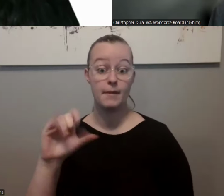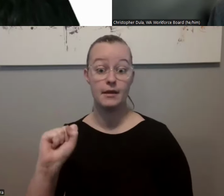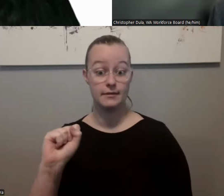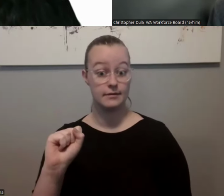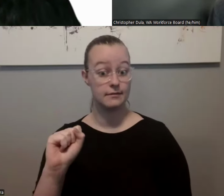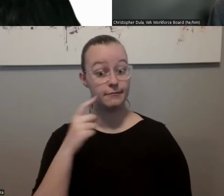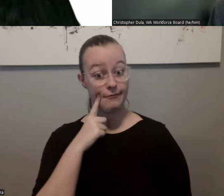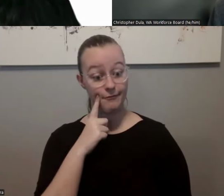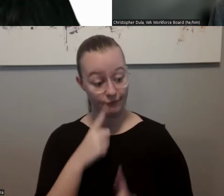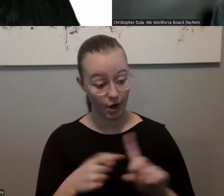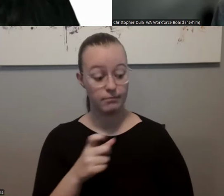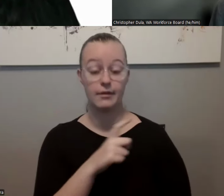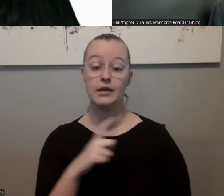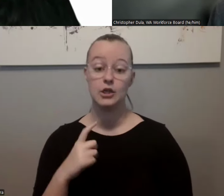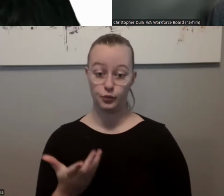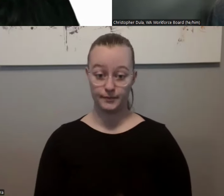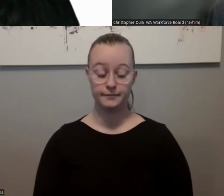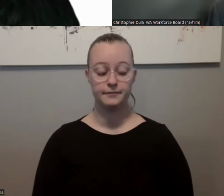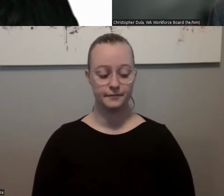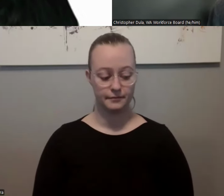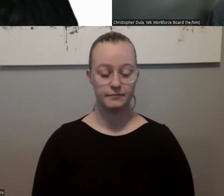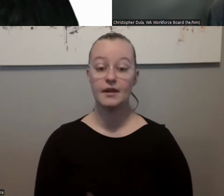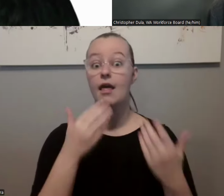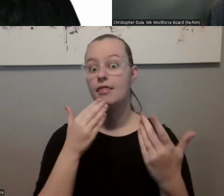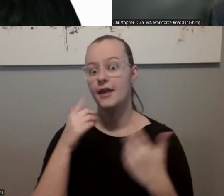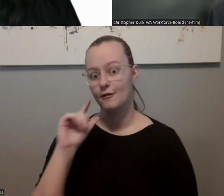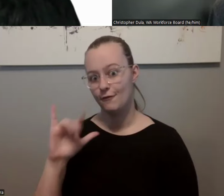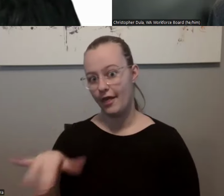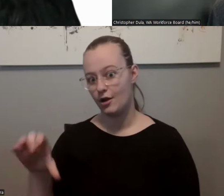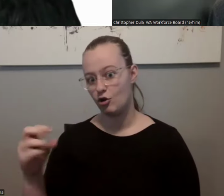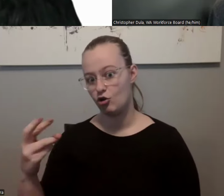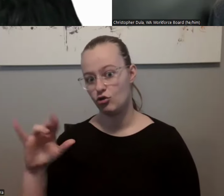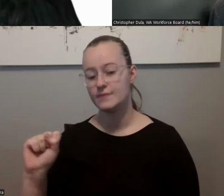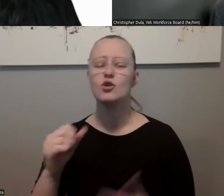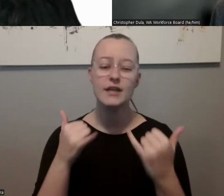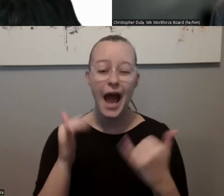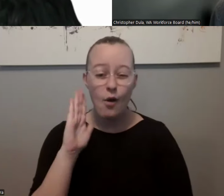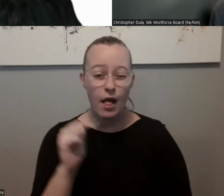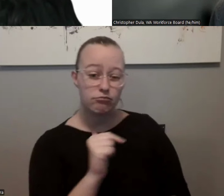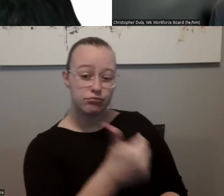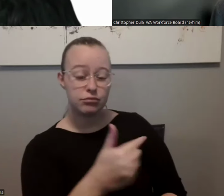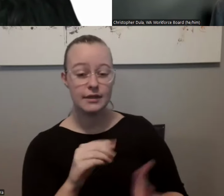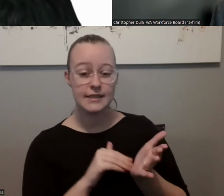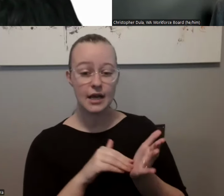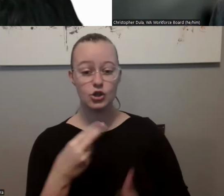sponsored in state legislature. Thank you for that, Chris. So now we'll turn to Dr. Hewitt and to